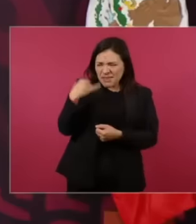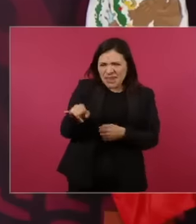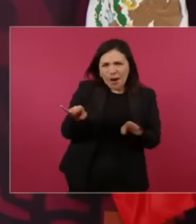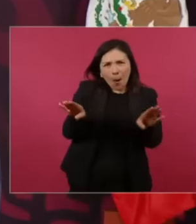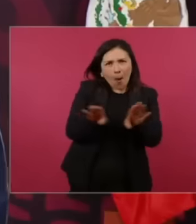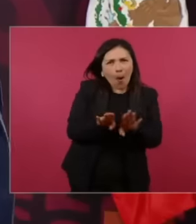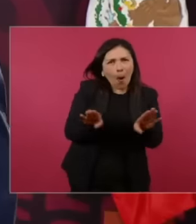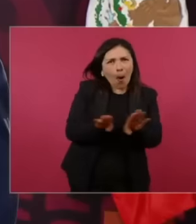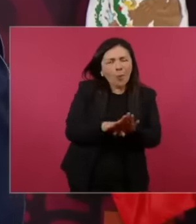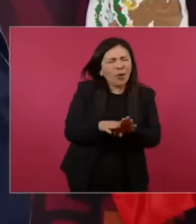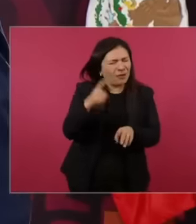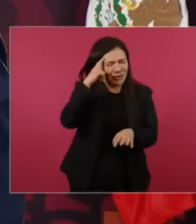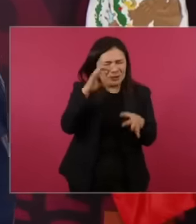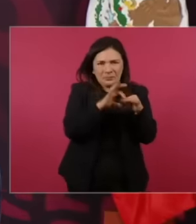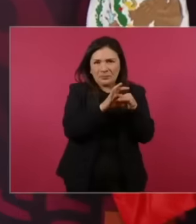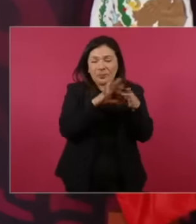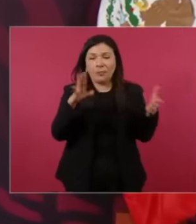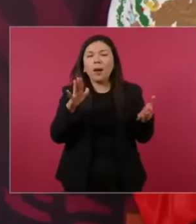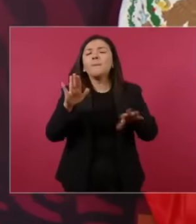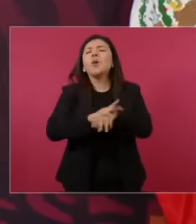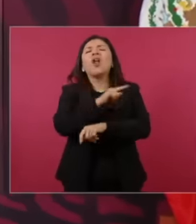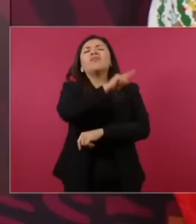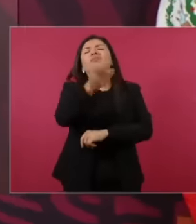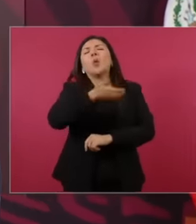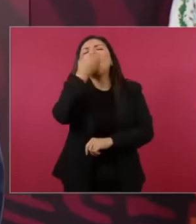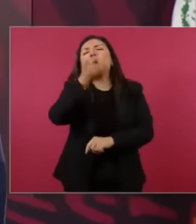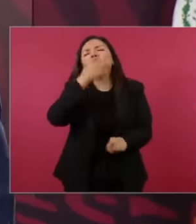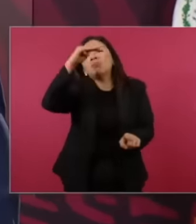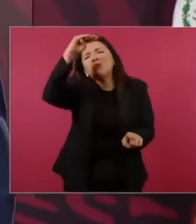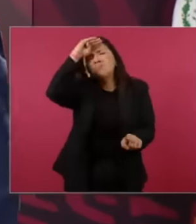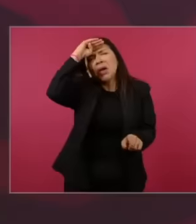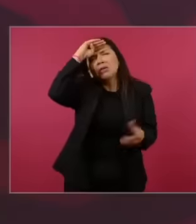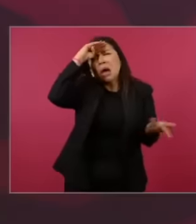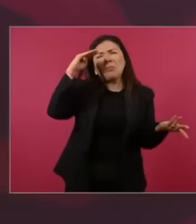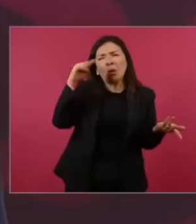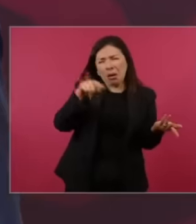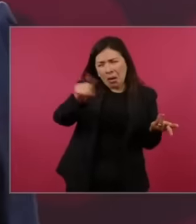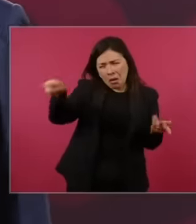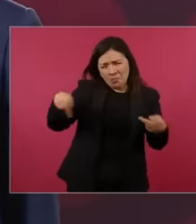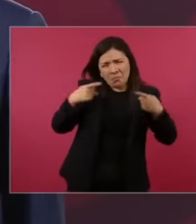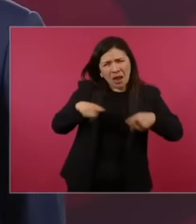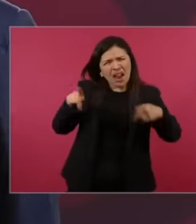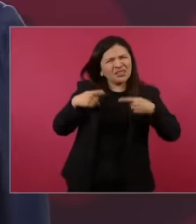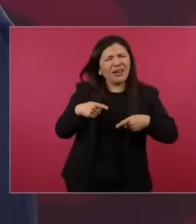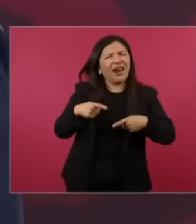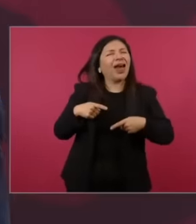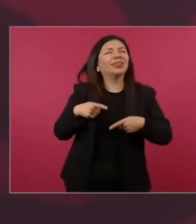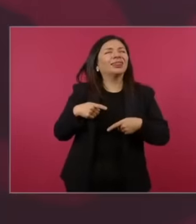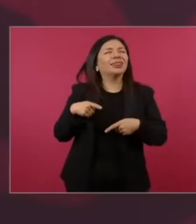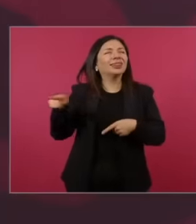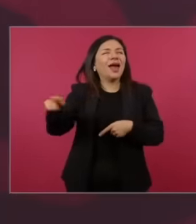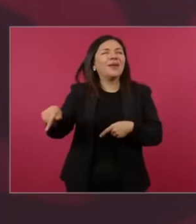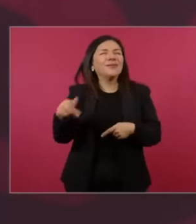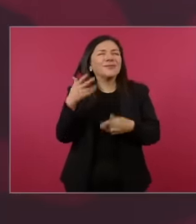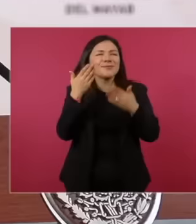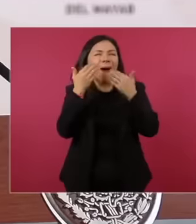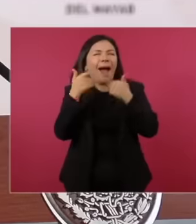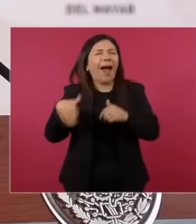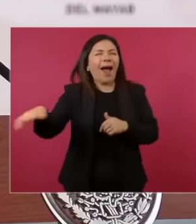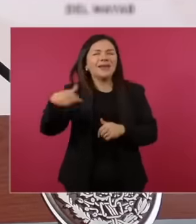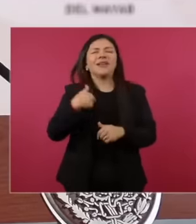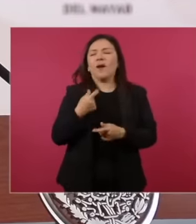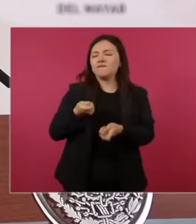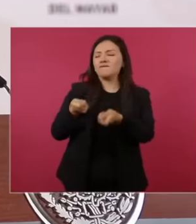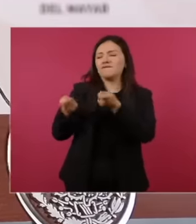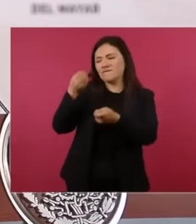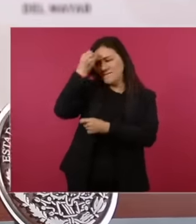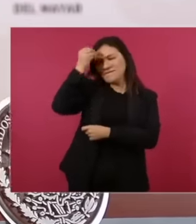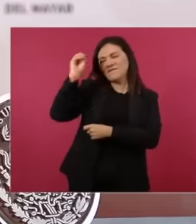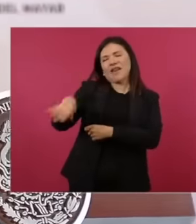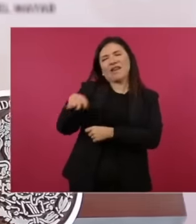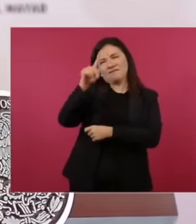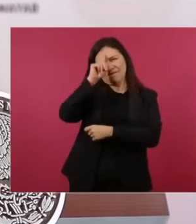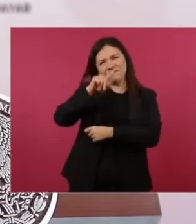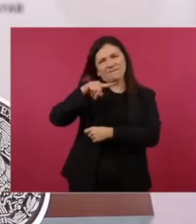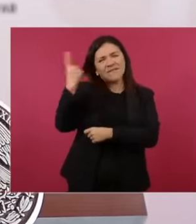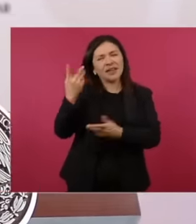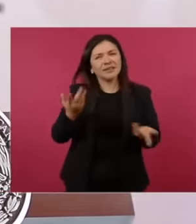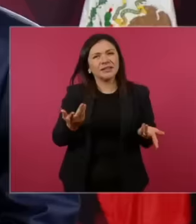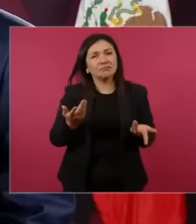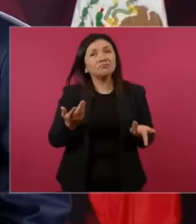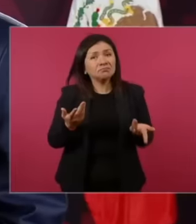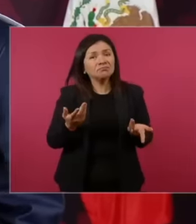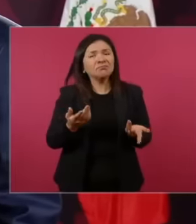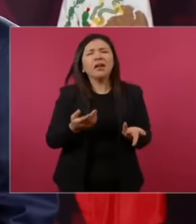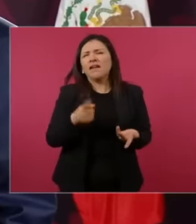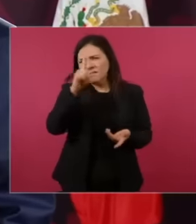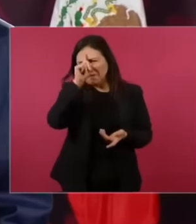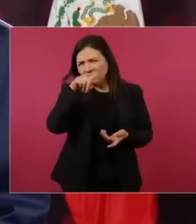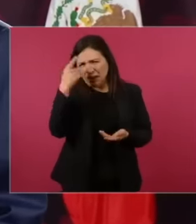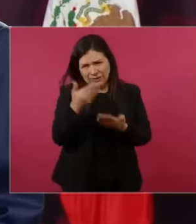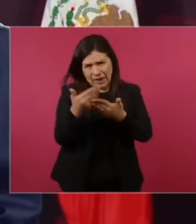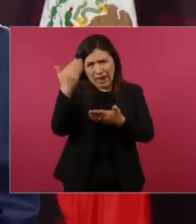because they thought that the people It did not exist and that they could manipulate it, a campaign in the